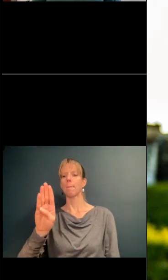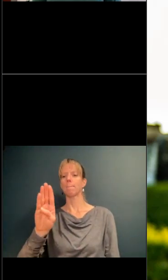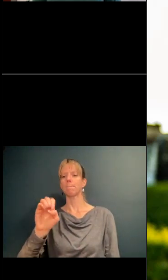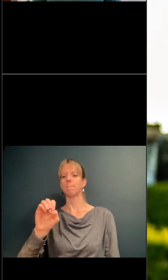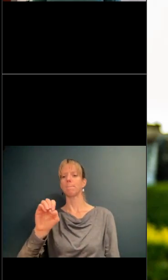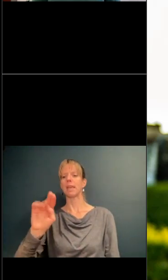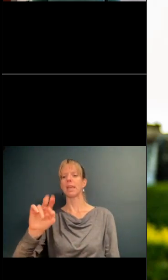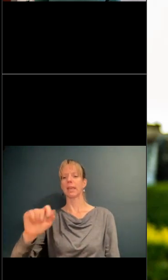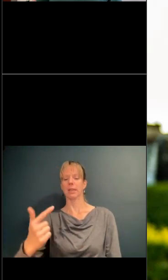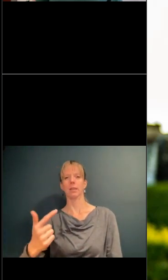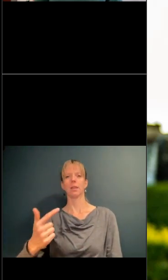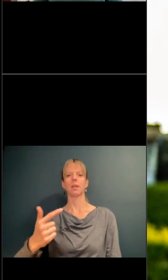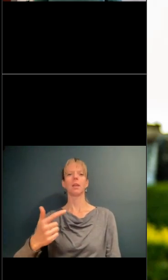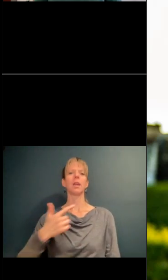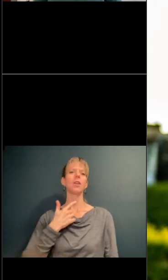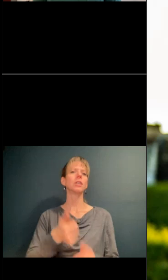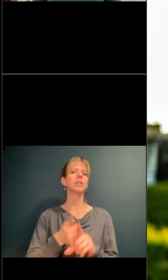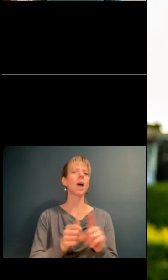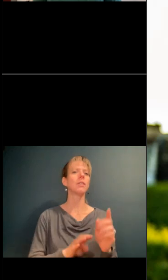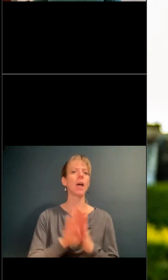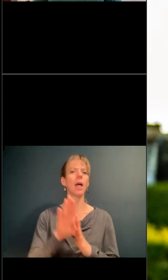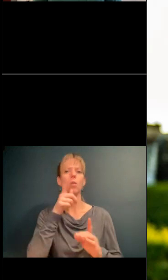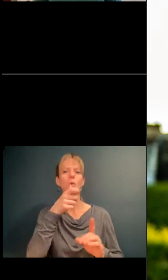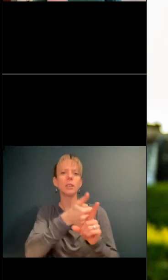And help us navigate challenges. Bring us joy.